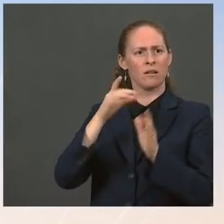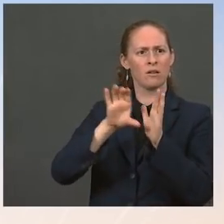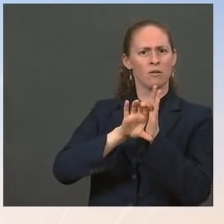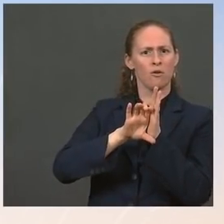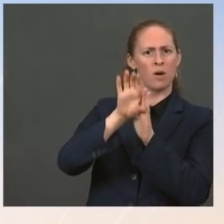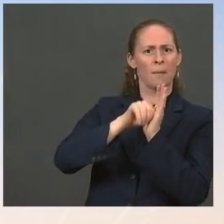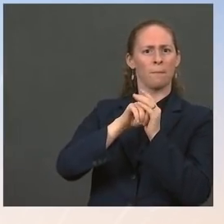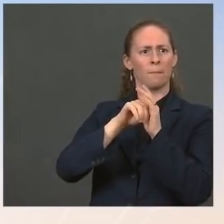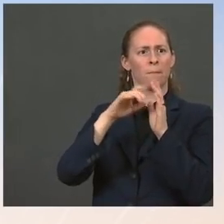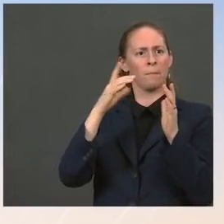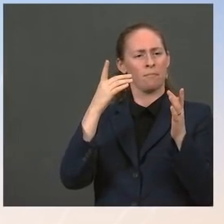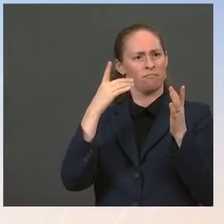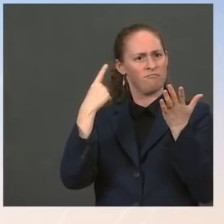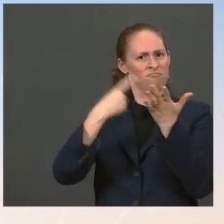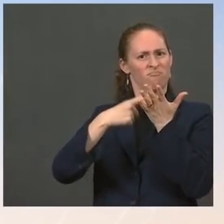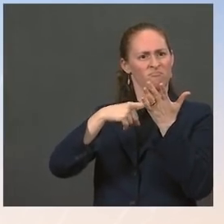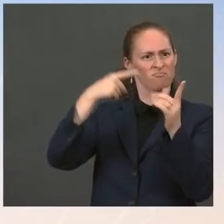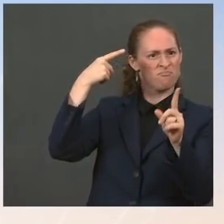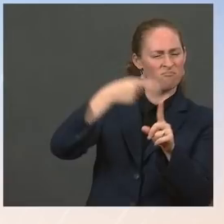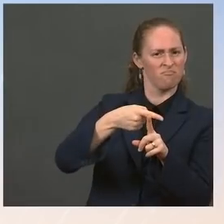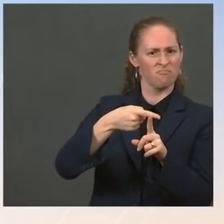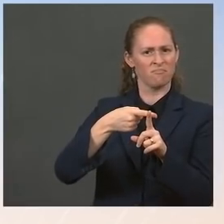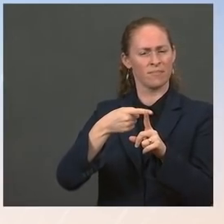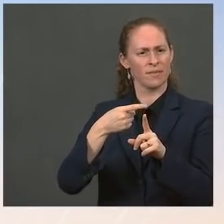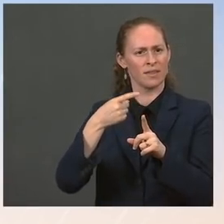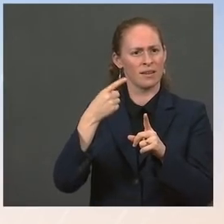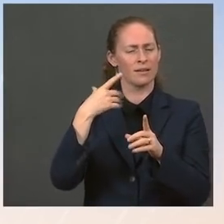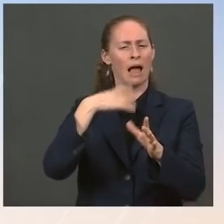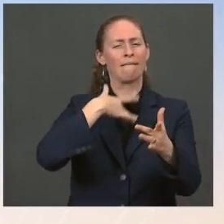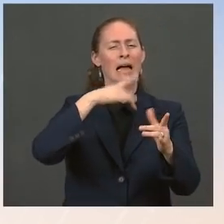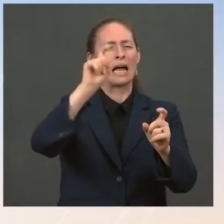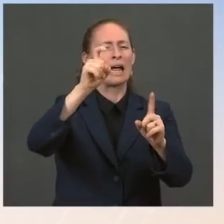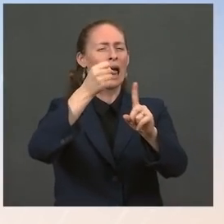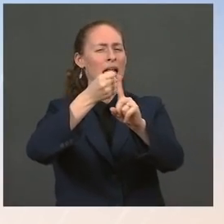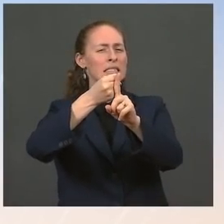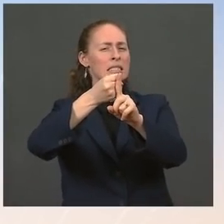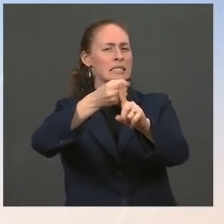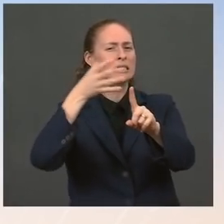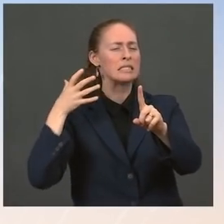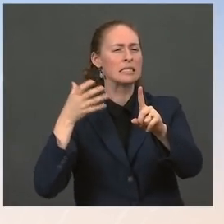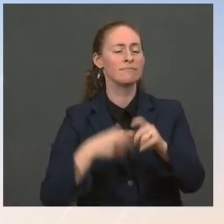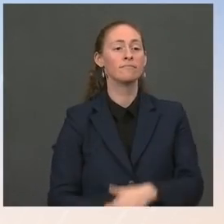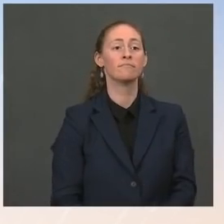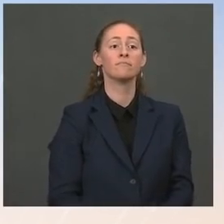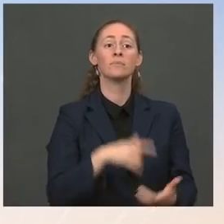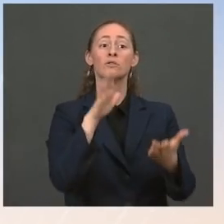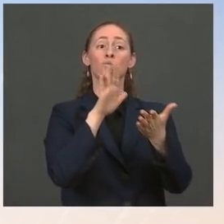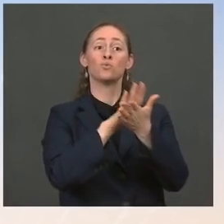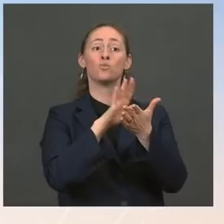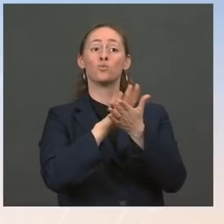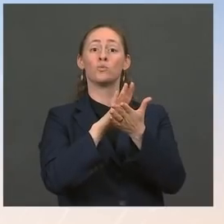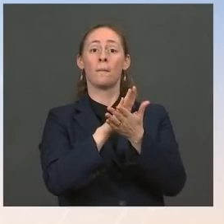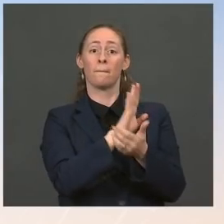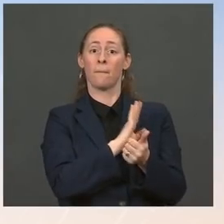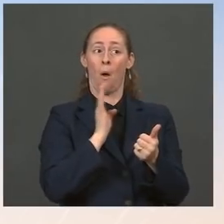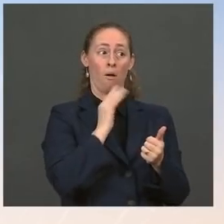because the National School Board Association is not a part of the U.S. government. I'd point you to them. What the Department of Justice said in a letter